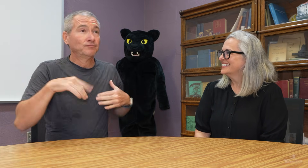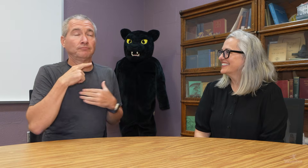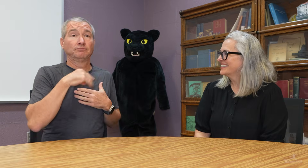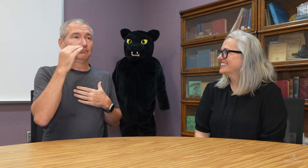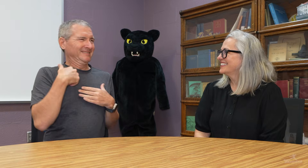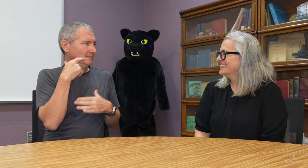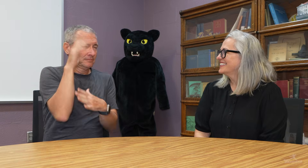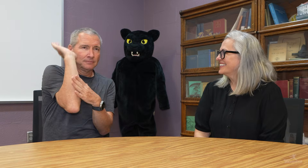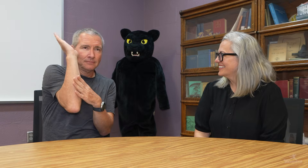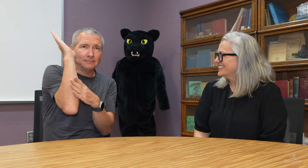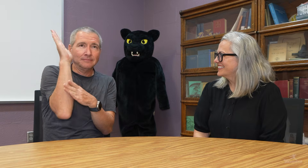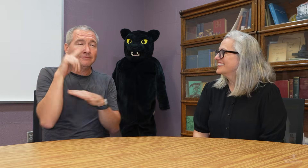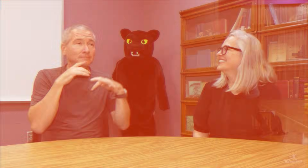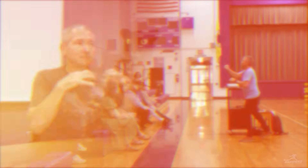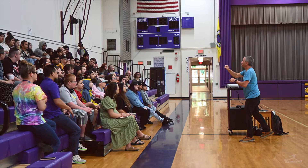I just gave a presentation here,